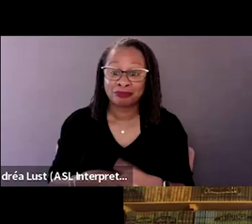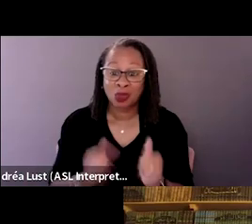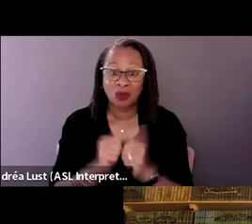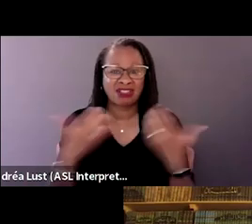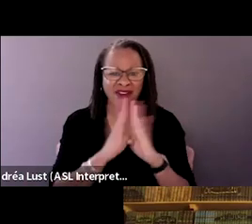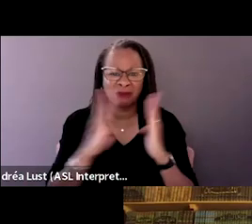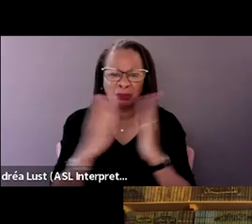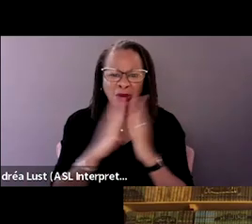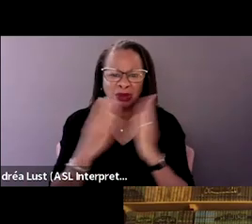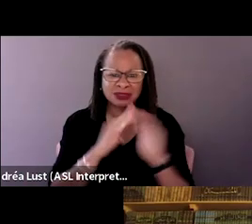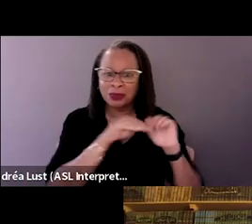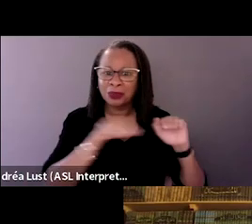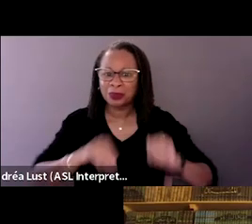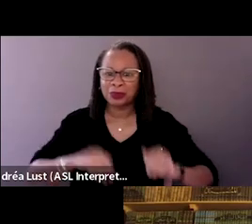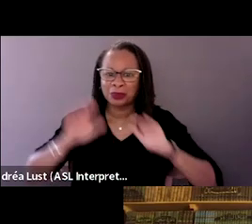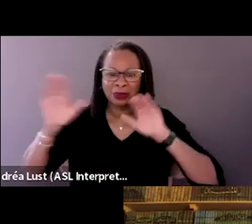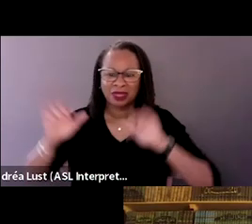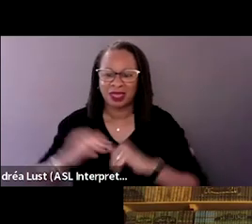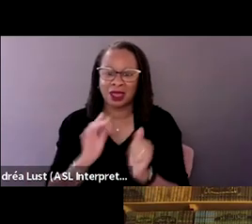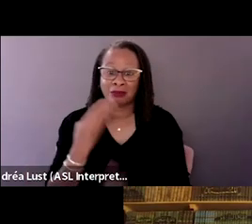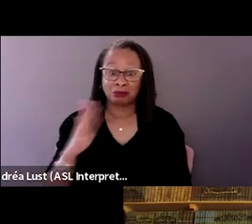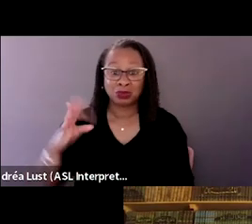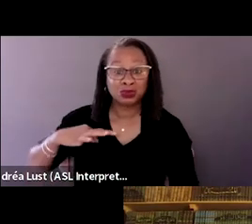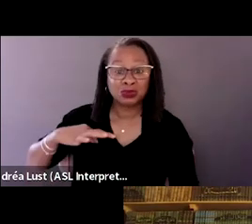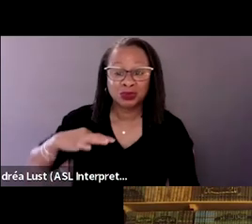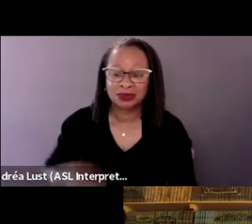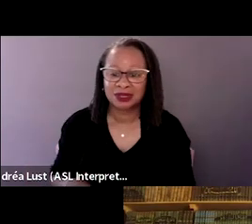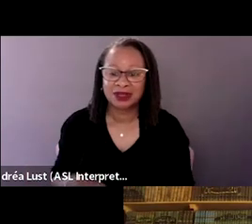behind with a blue shirt, wearing glasses,